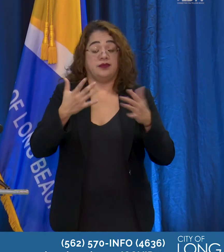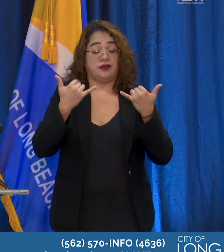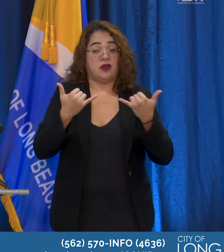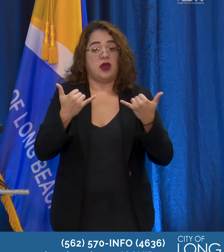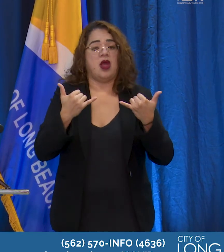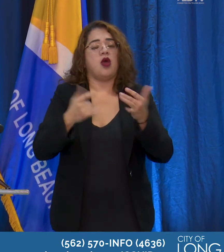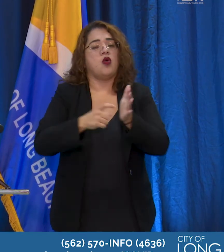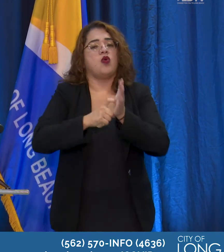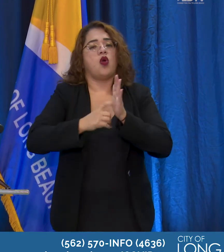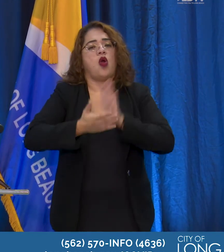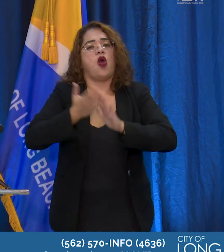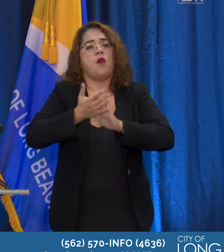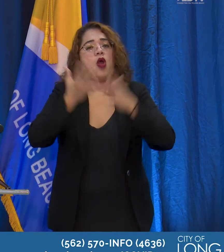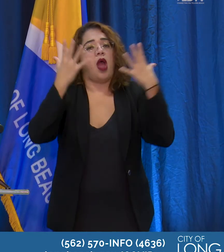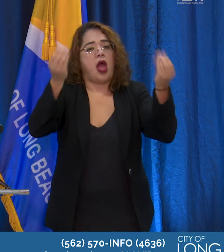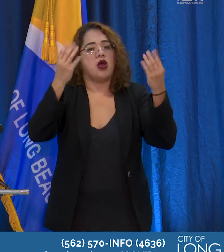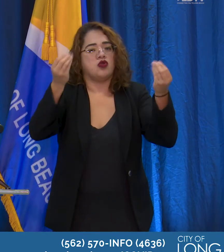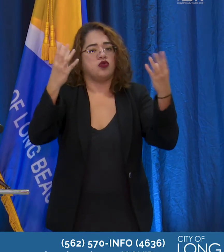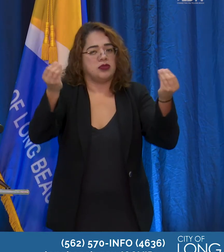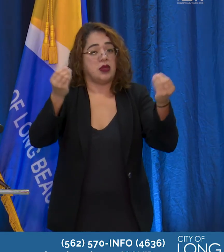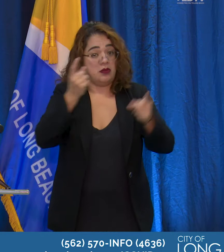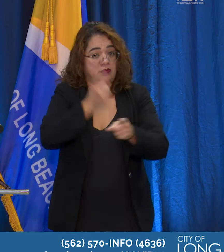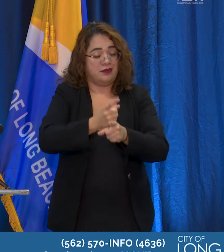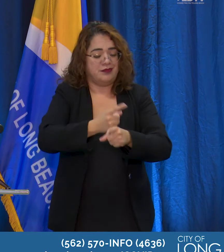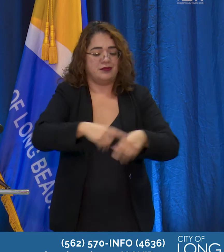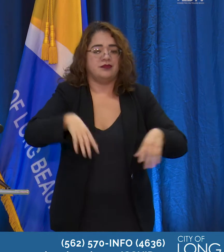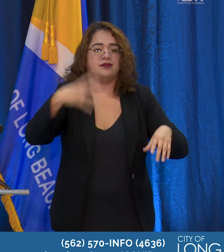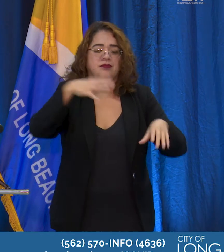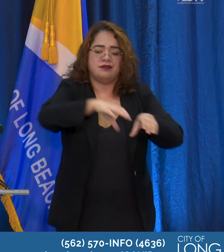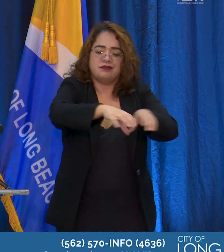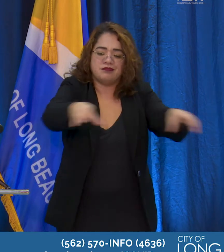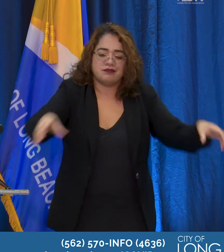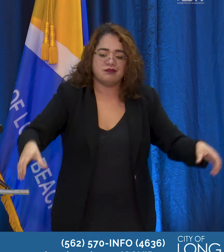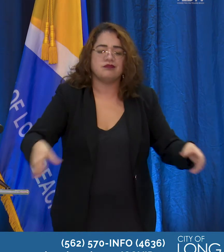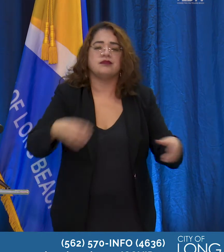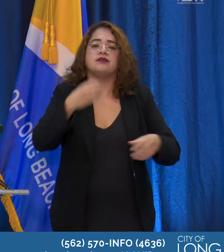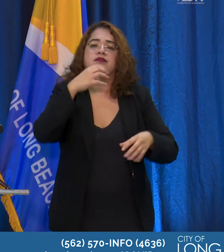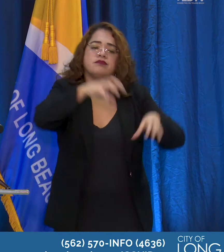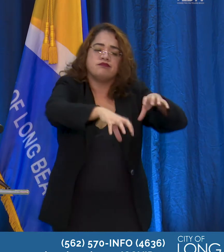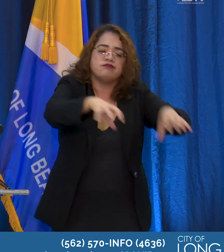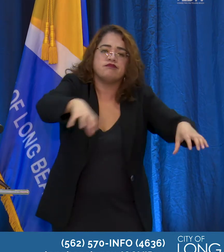with special spacing service safety protocols, all those different pieces.